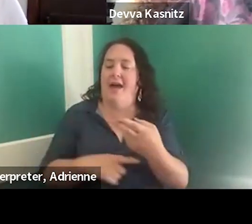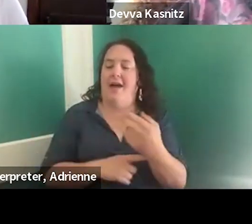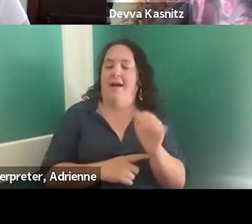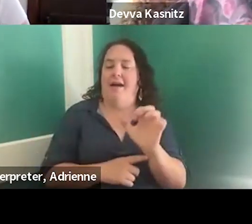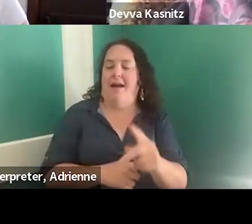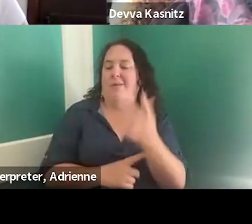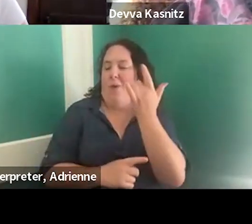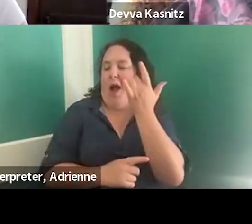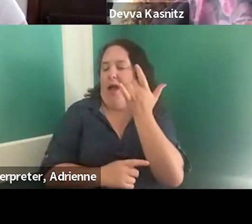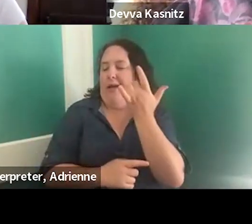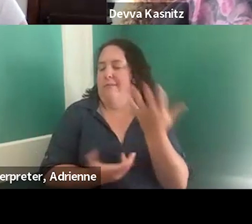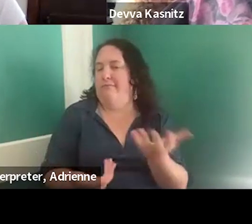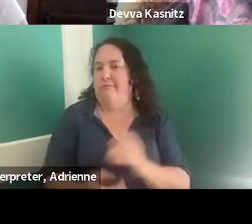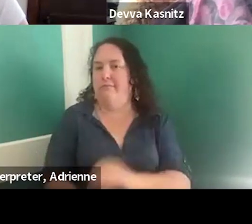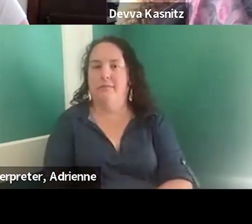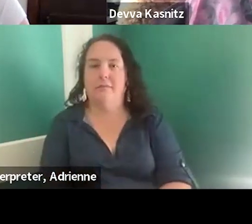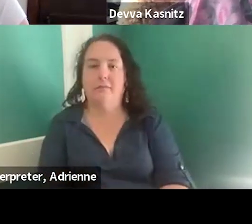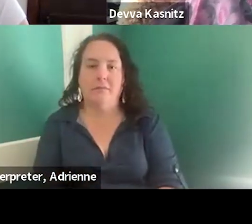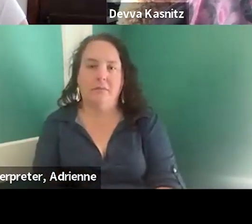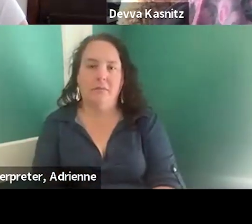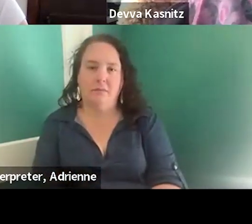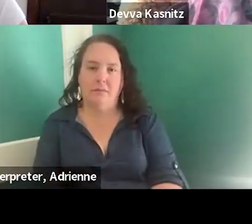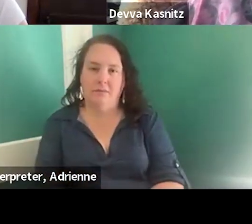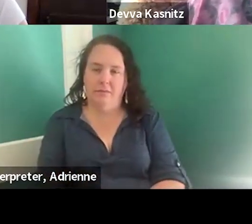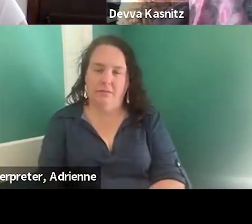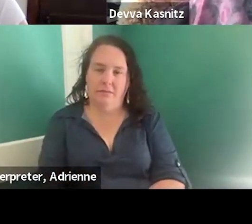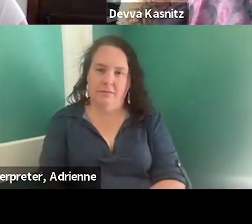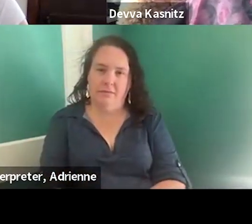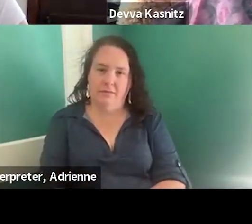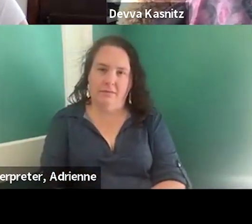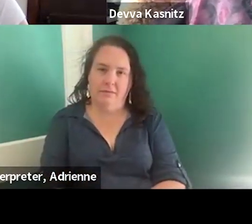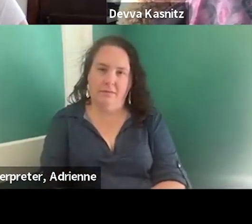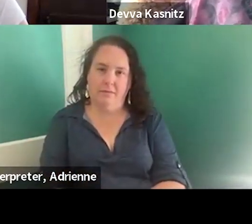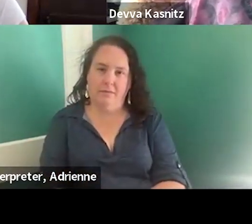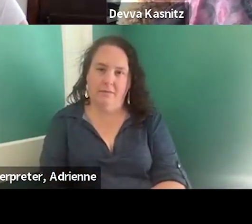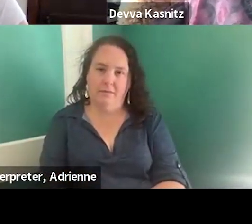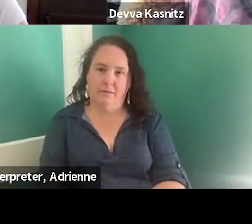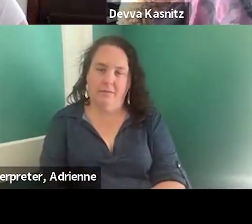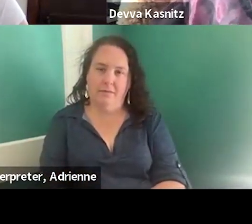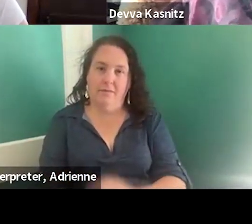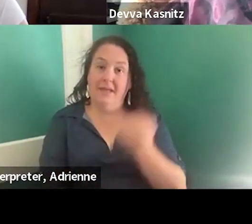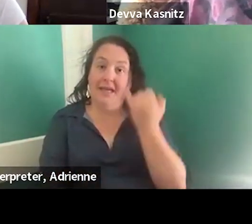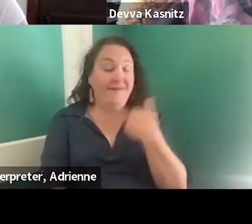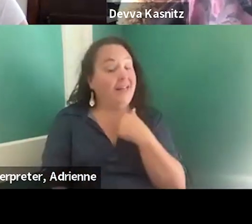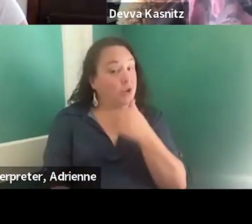If I don't.